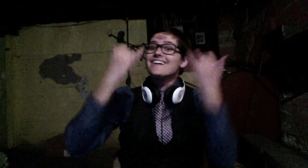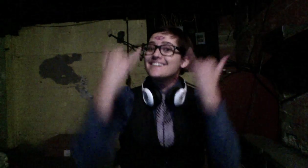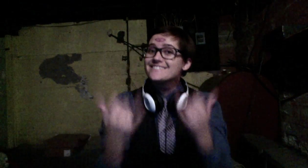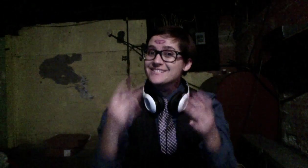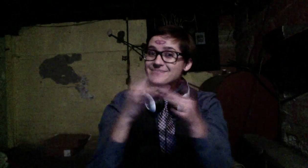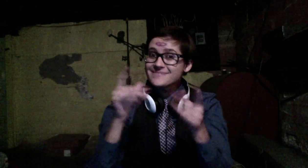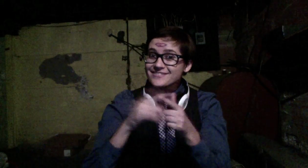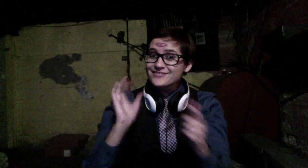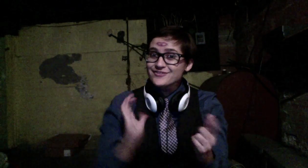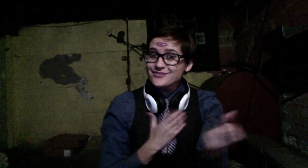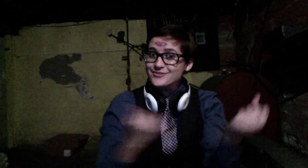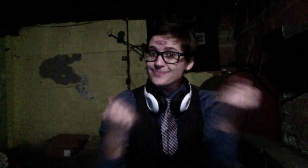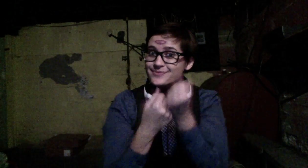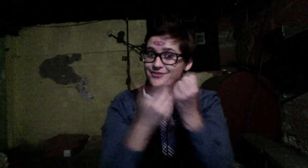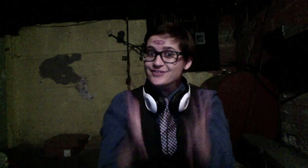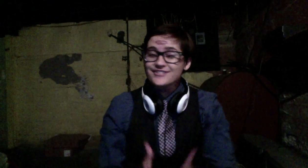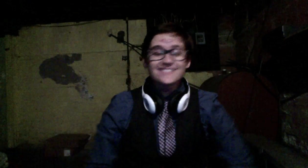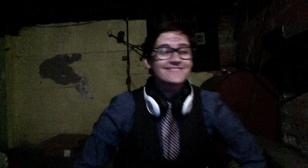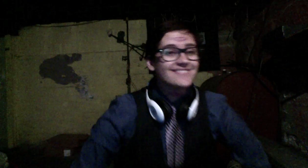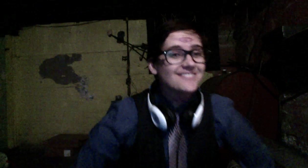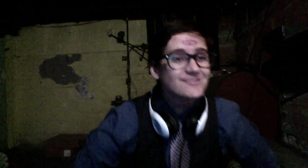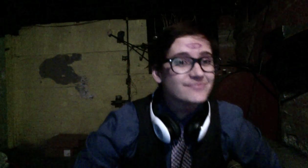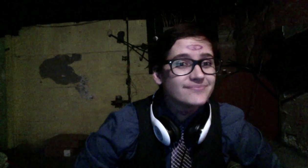NOW MESSAGE FROM OUR SPONSOR